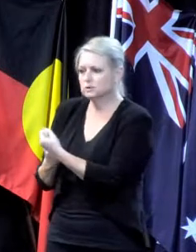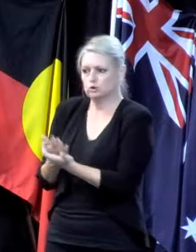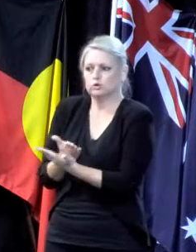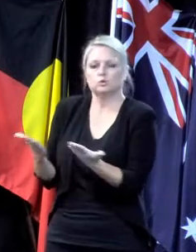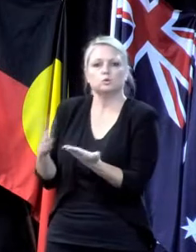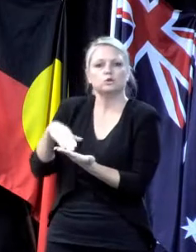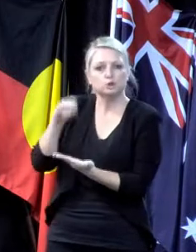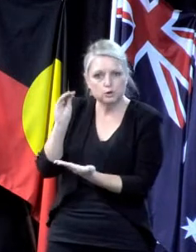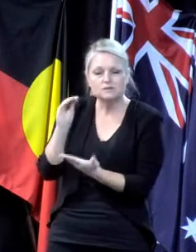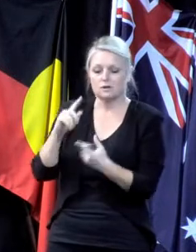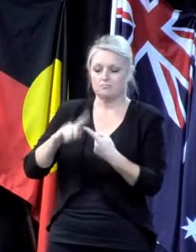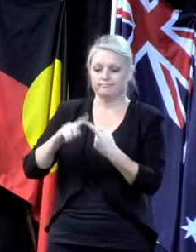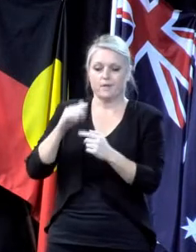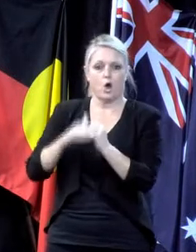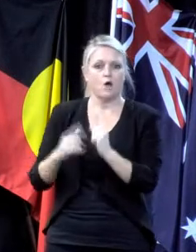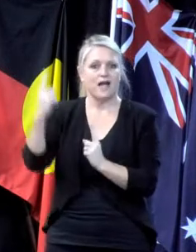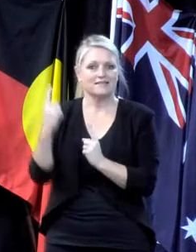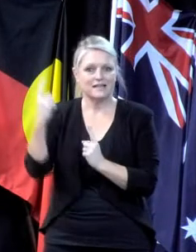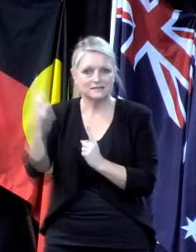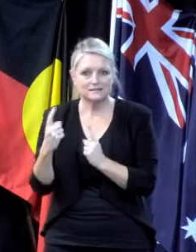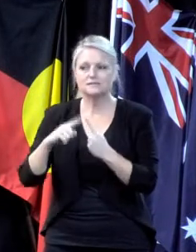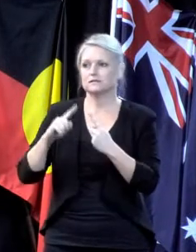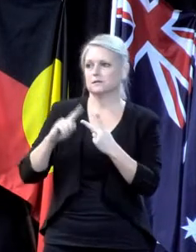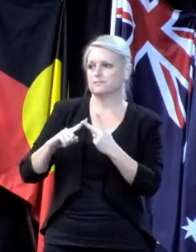to coming to school, the schools that they need once they're at school,